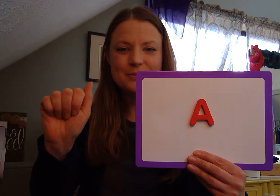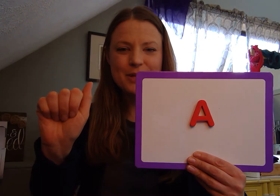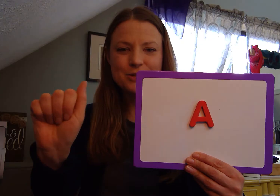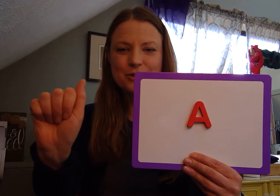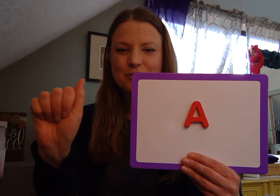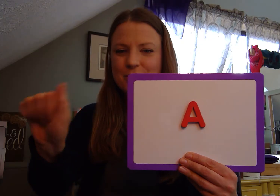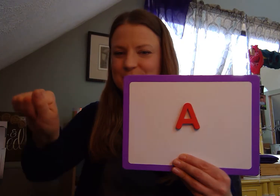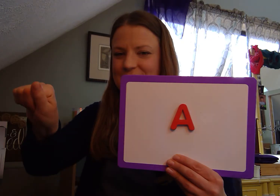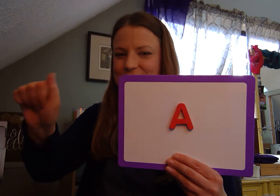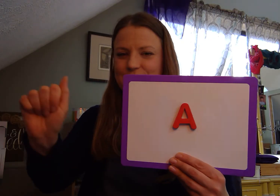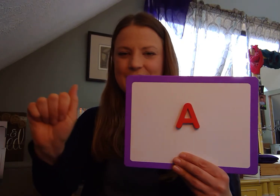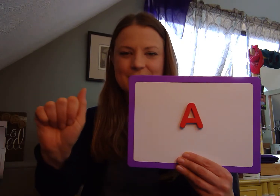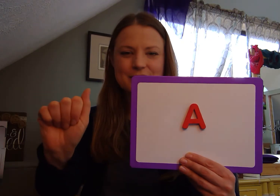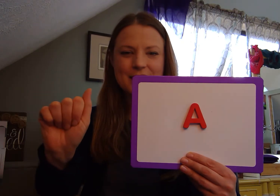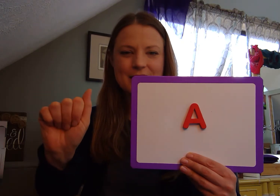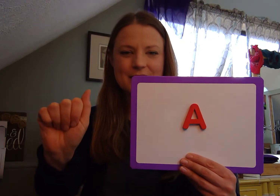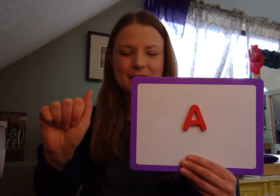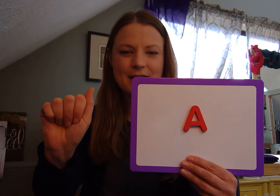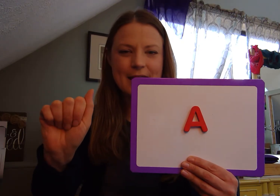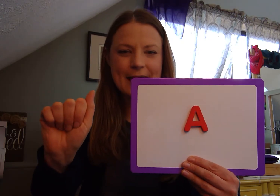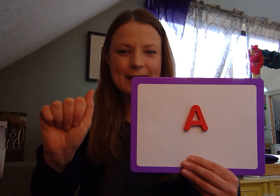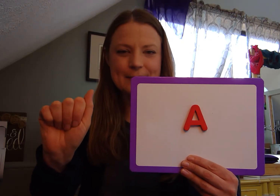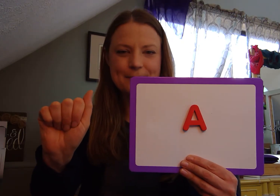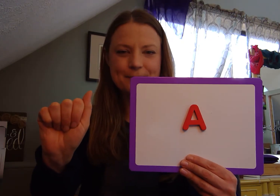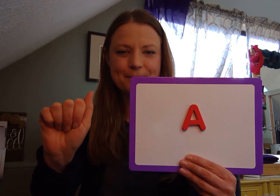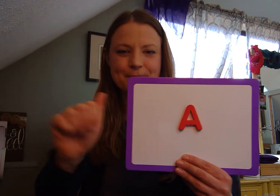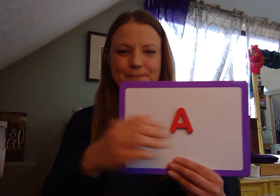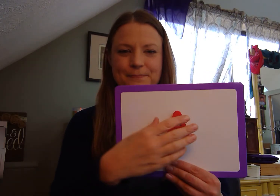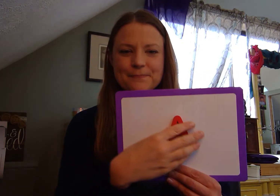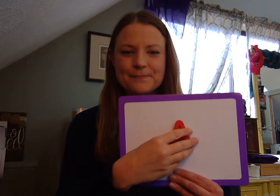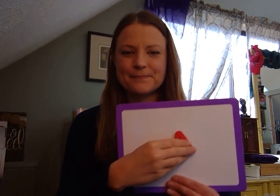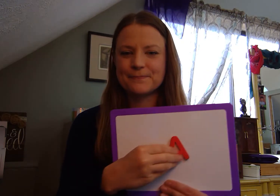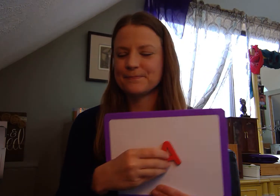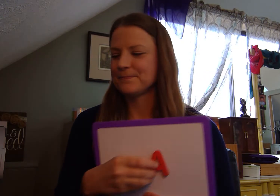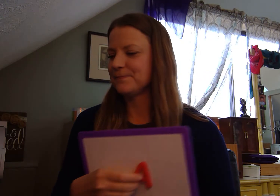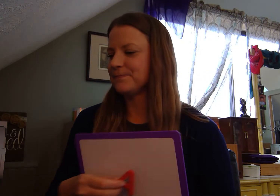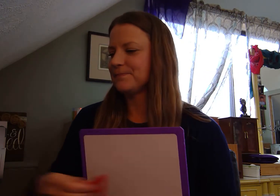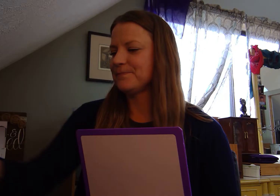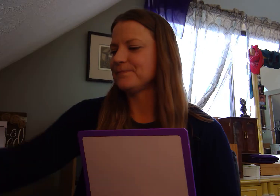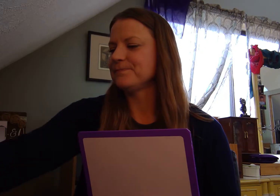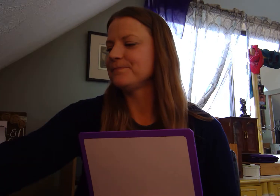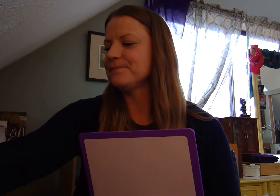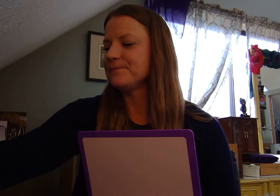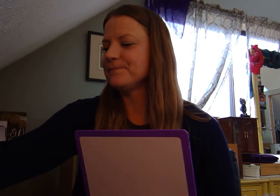make sure your thumb stays on the outside "A"